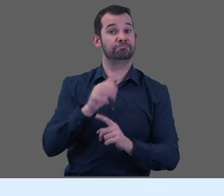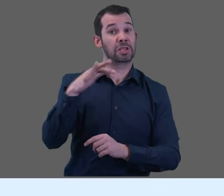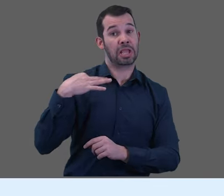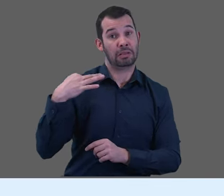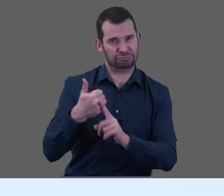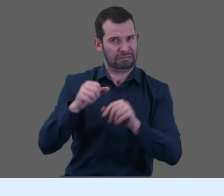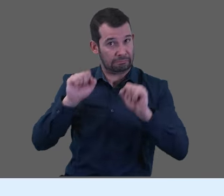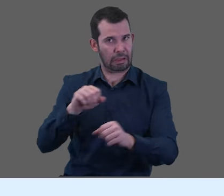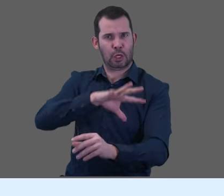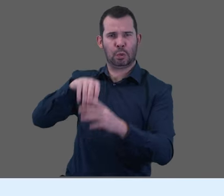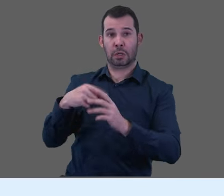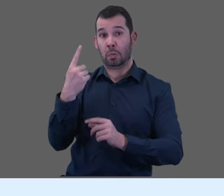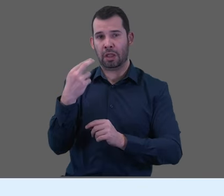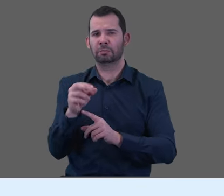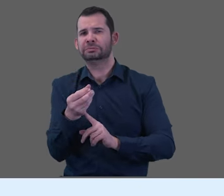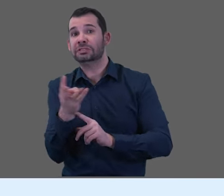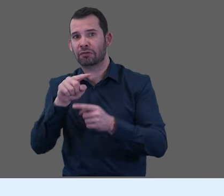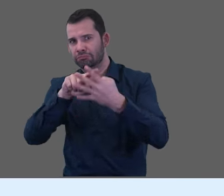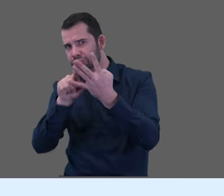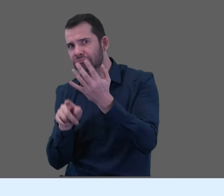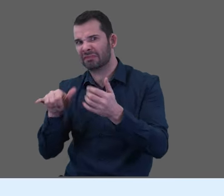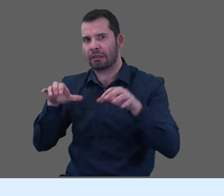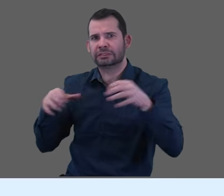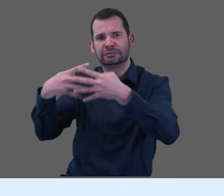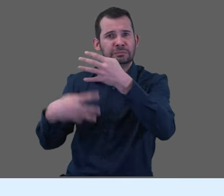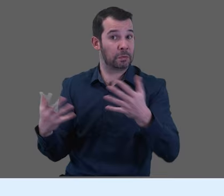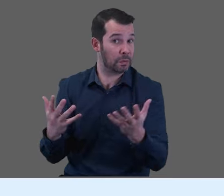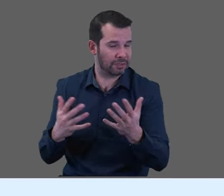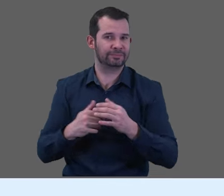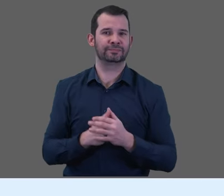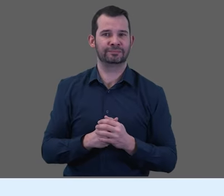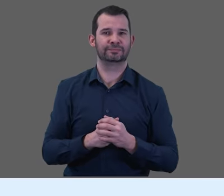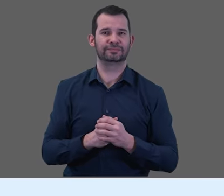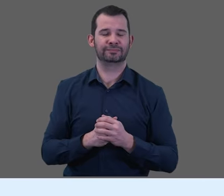Your application can include one or several of these activities.